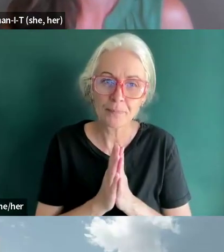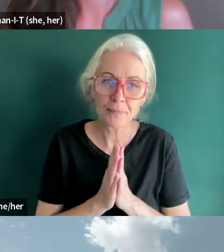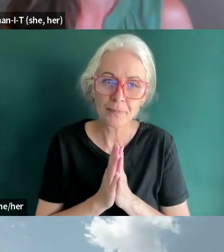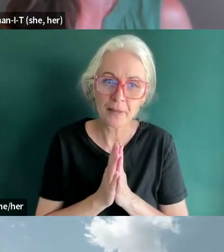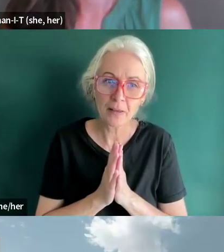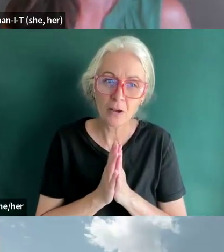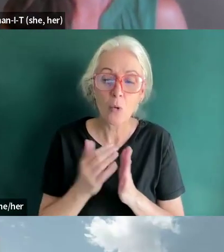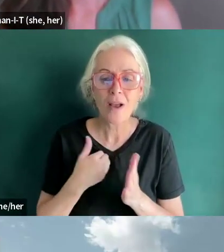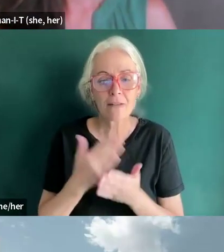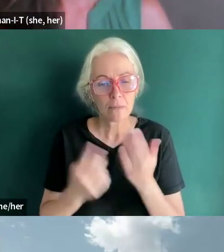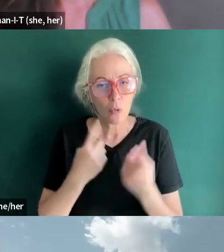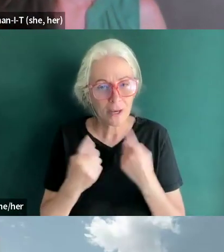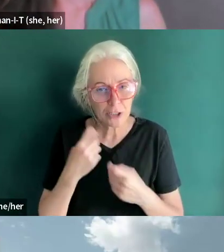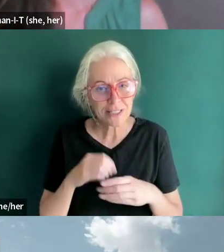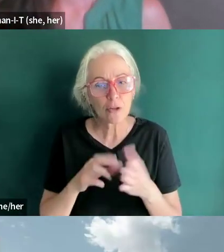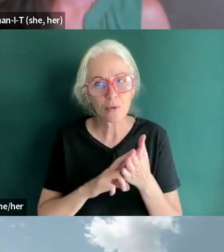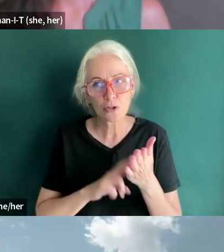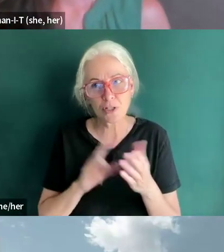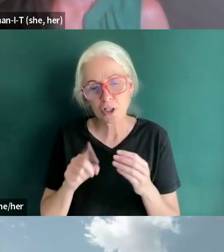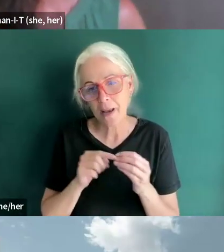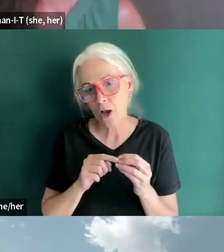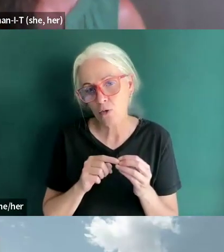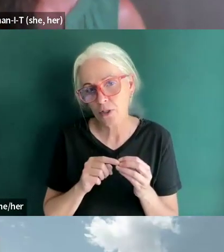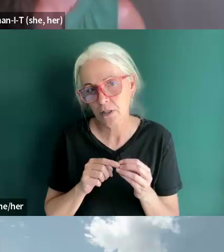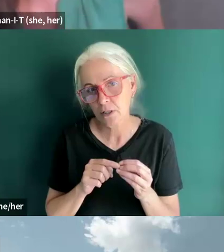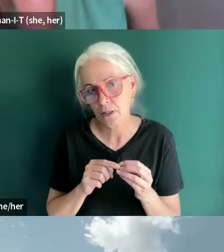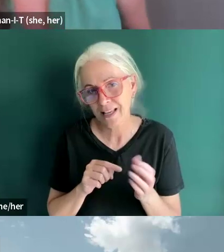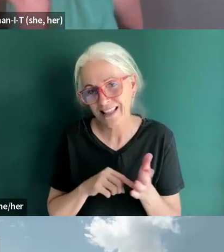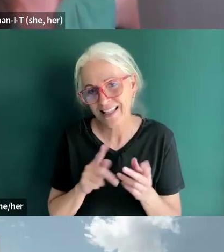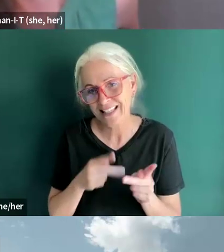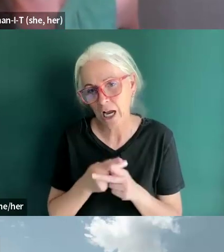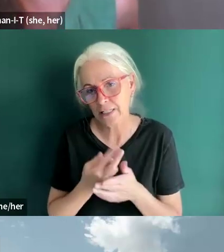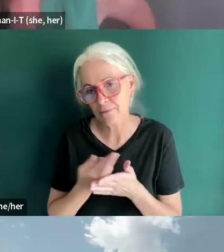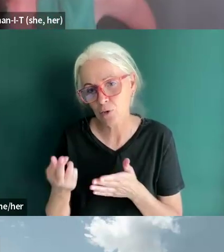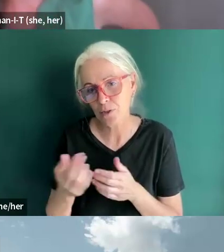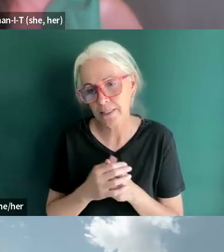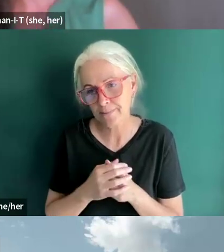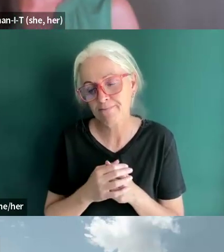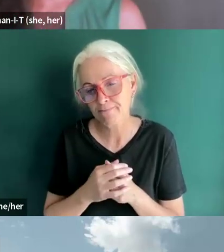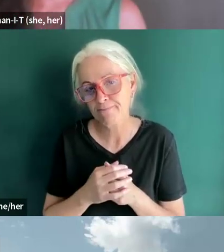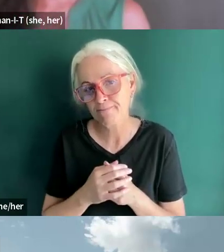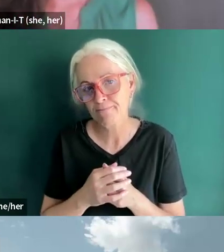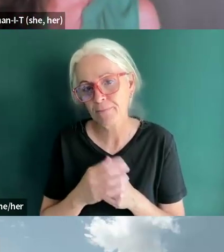we got some questions in the registration about these kind of resources, and appreciate how our